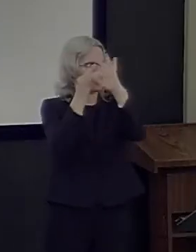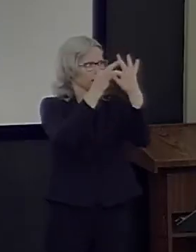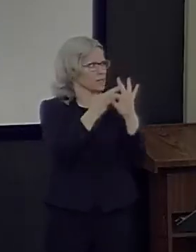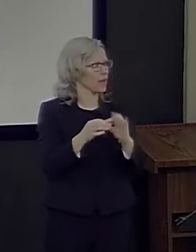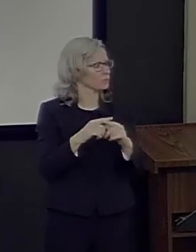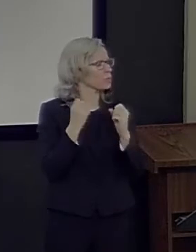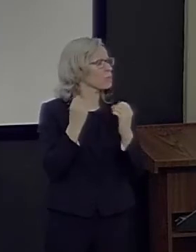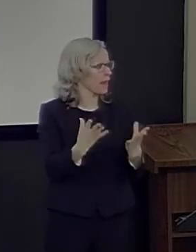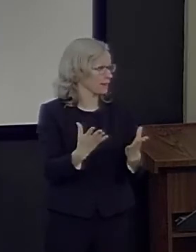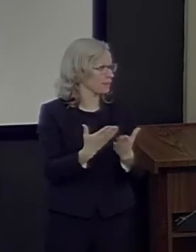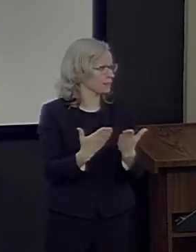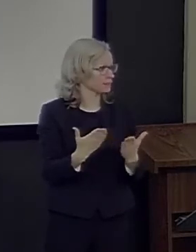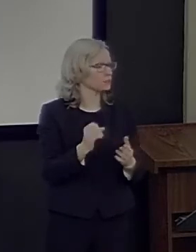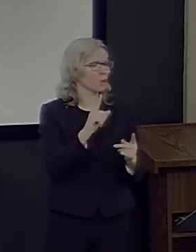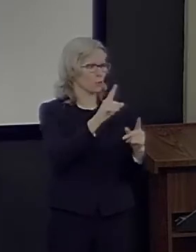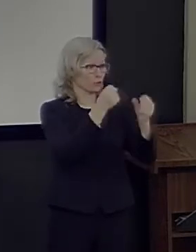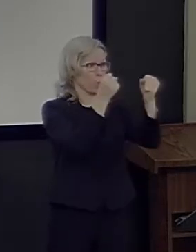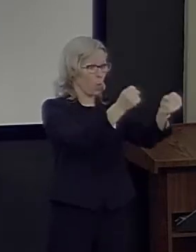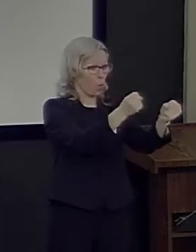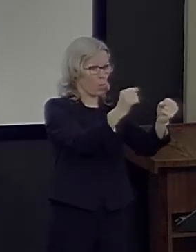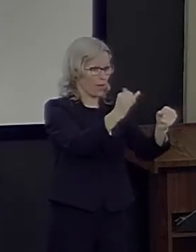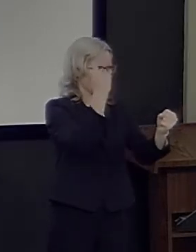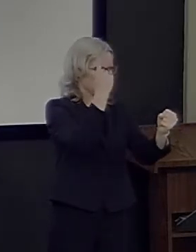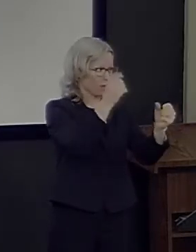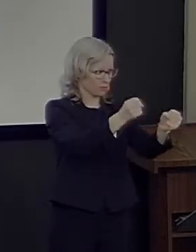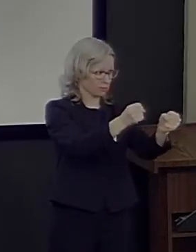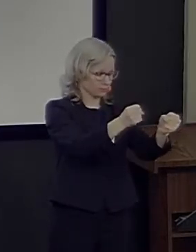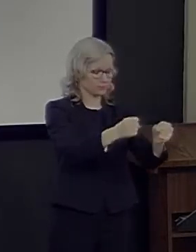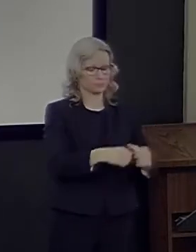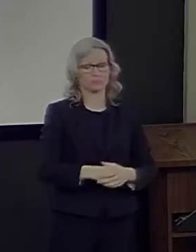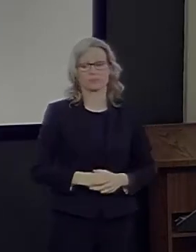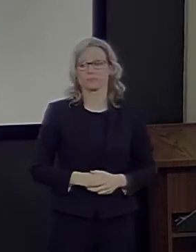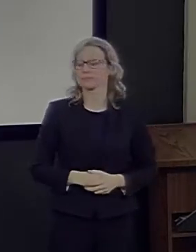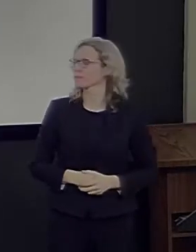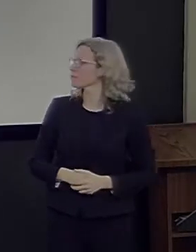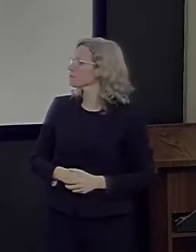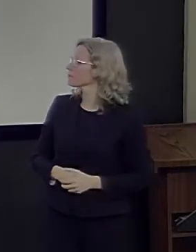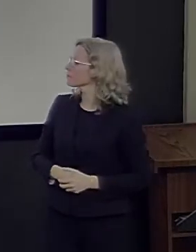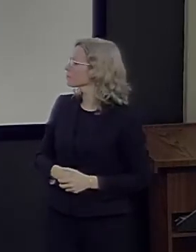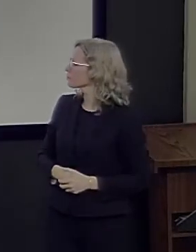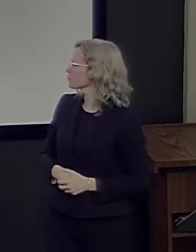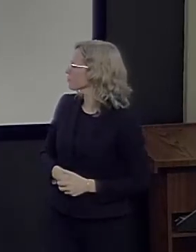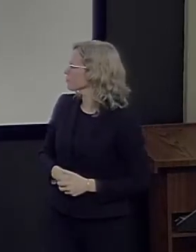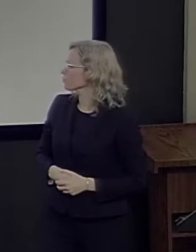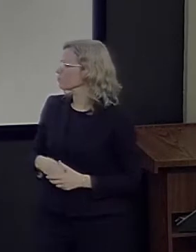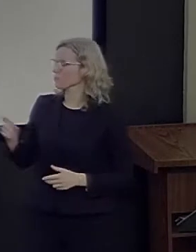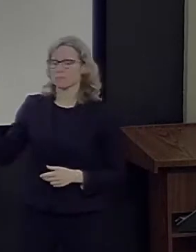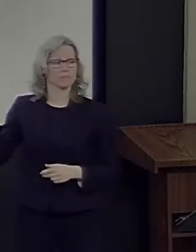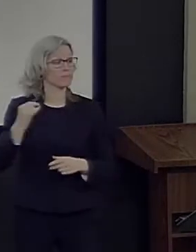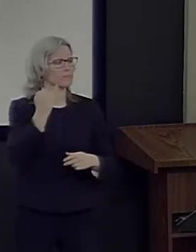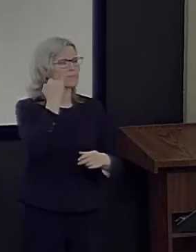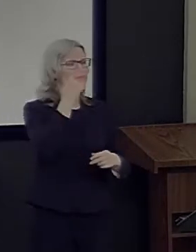So just hang onto that. The function if you look up anywhere in any text,